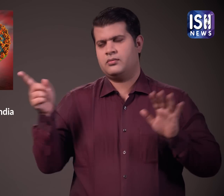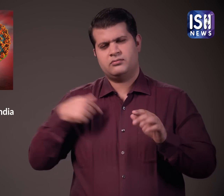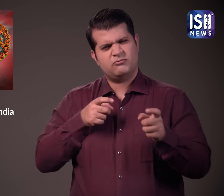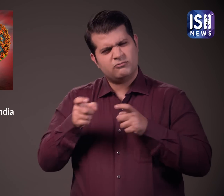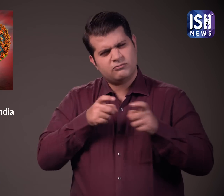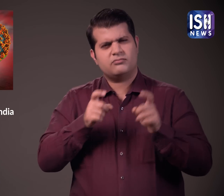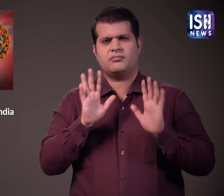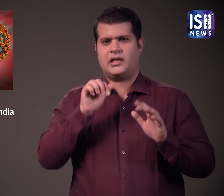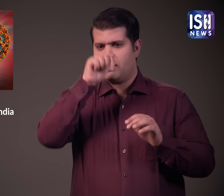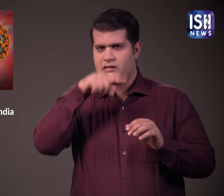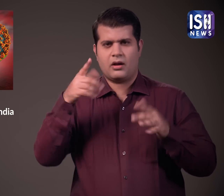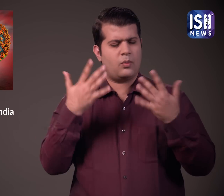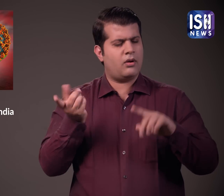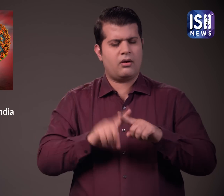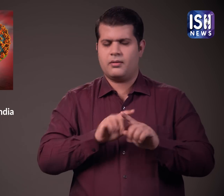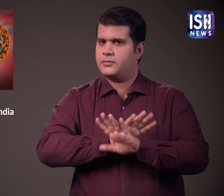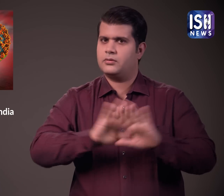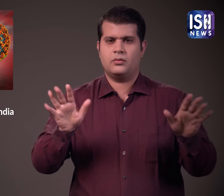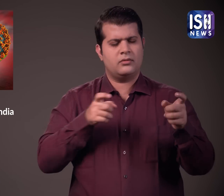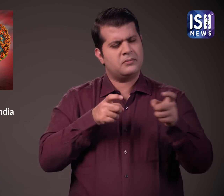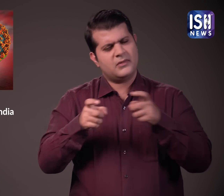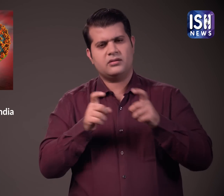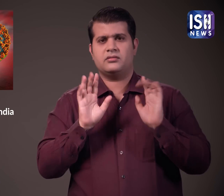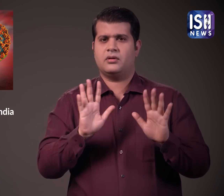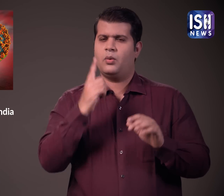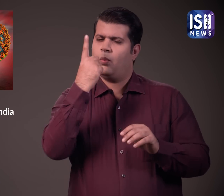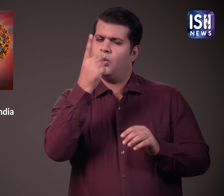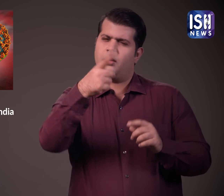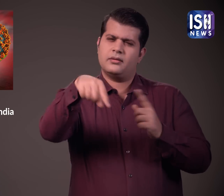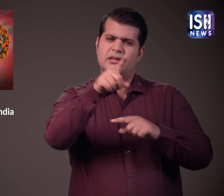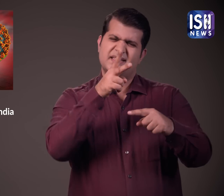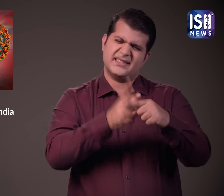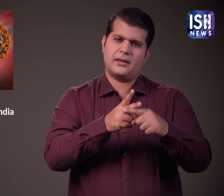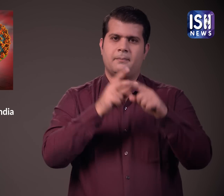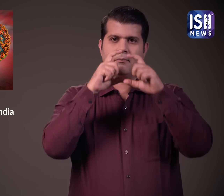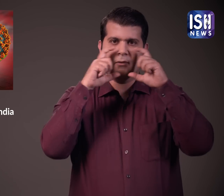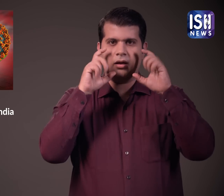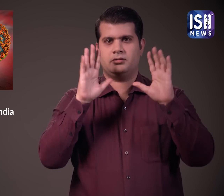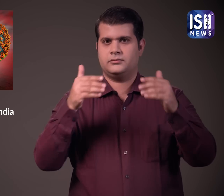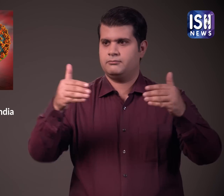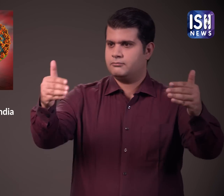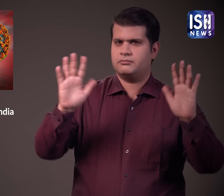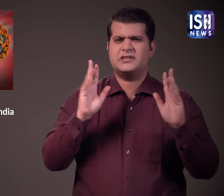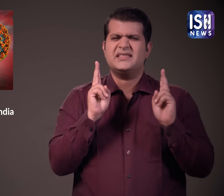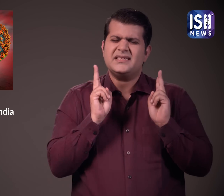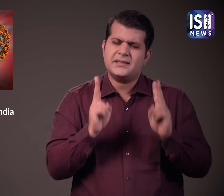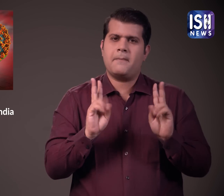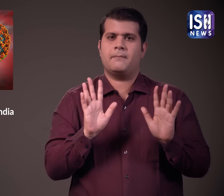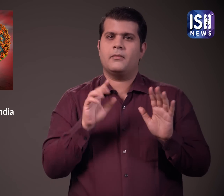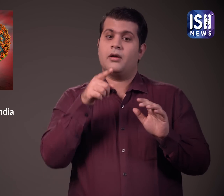The government is doing it's best to control the spread. We need to wear masks and maintain social distance.